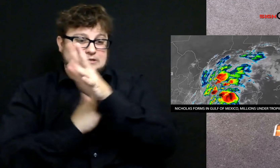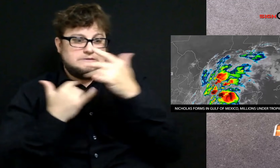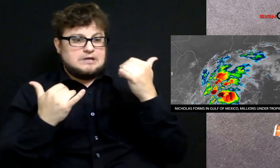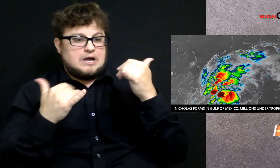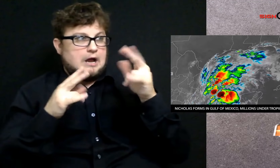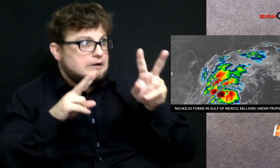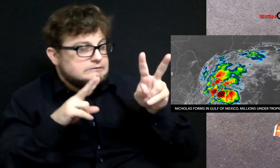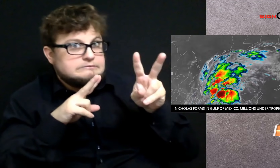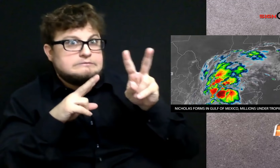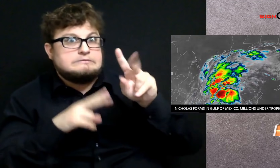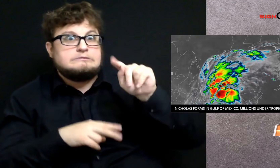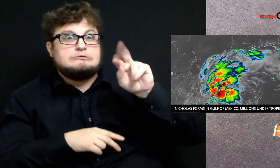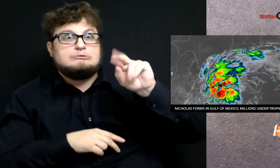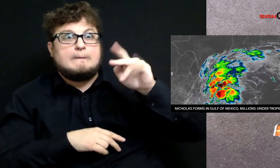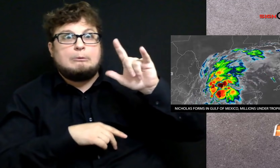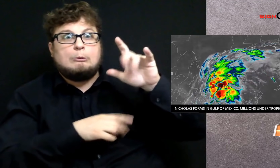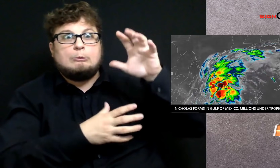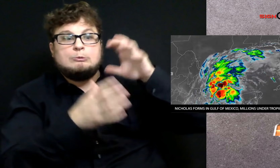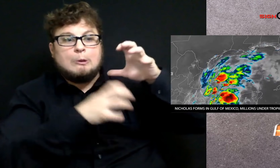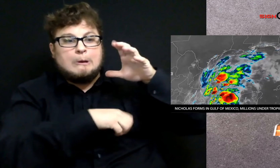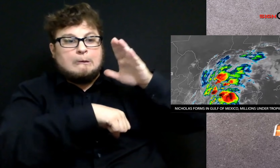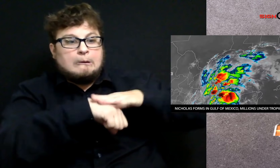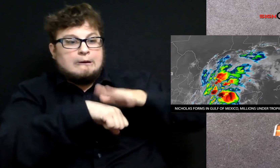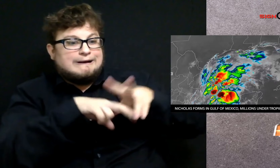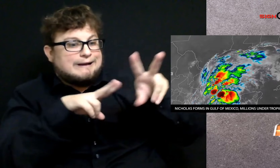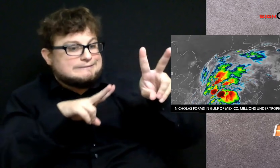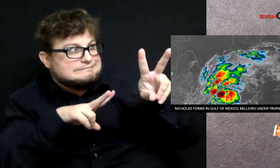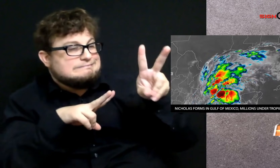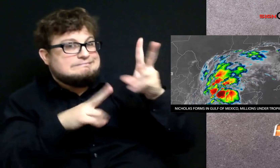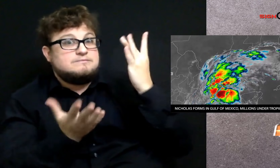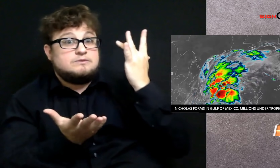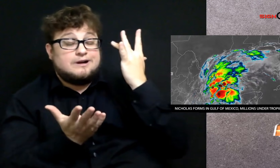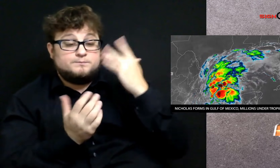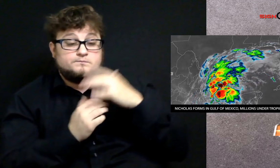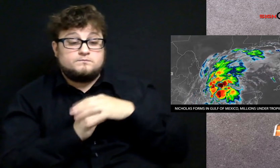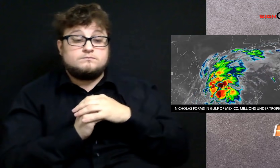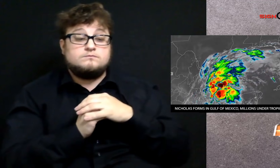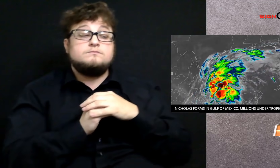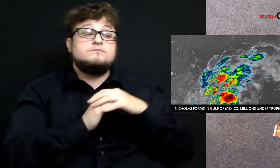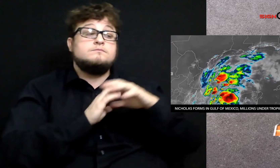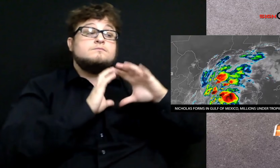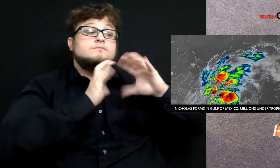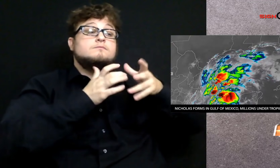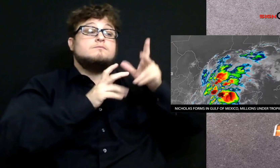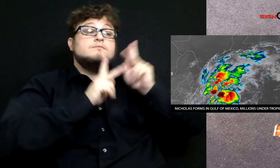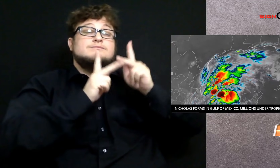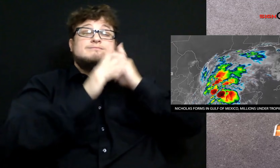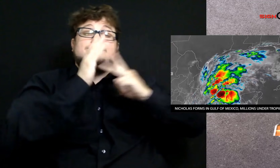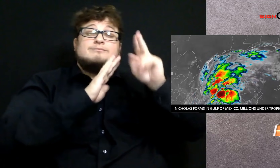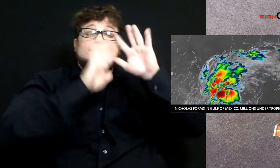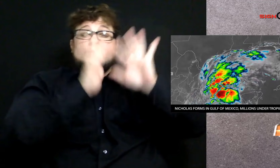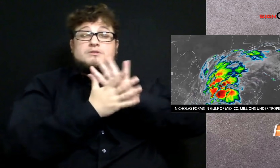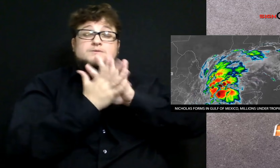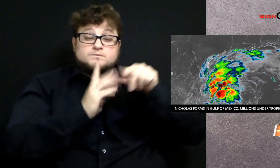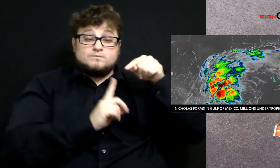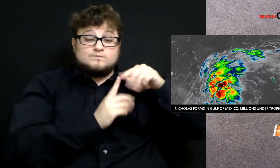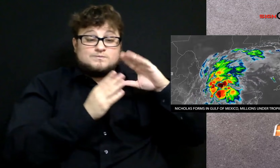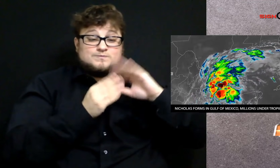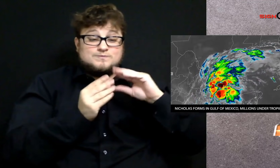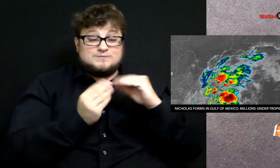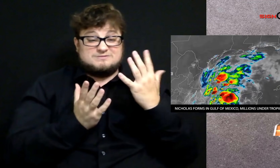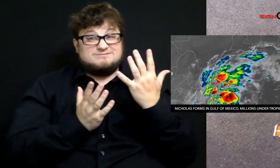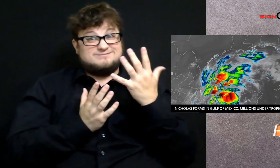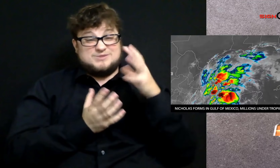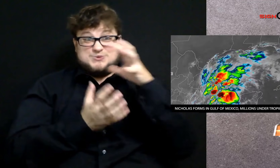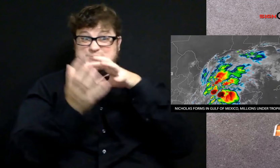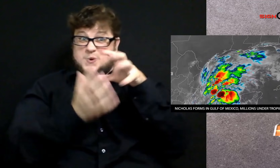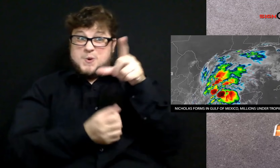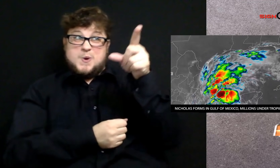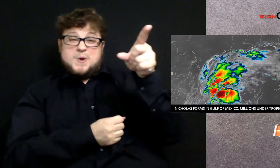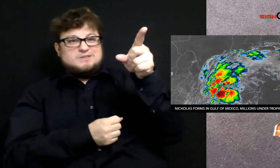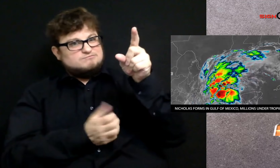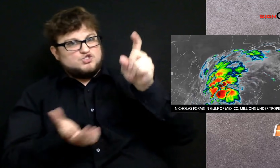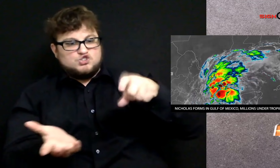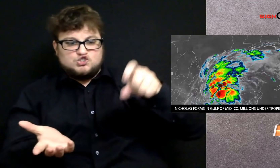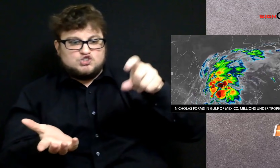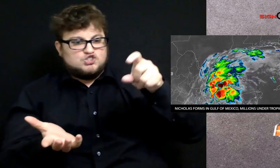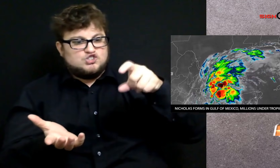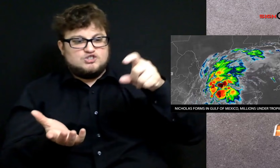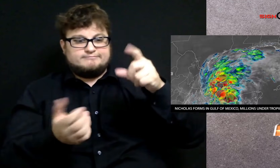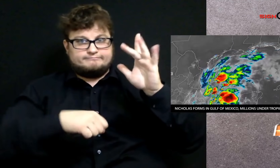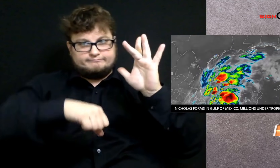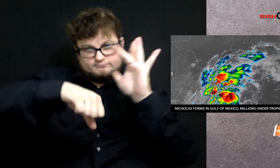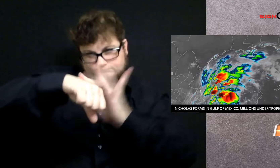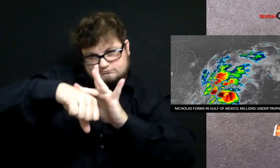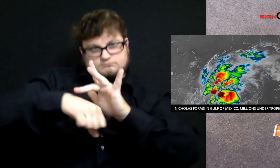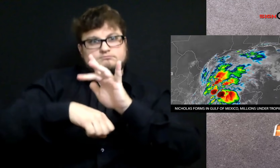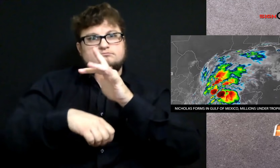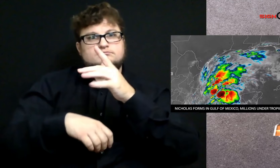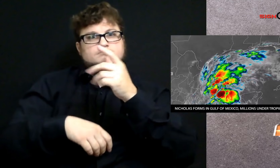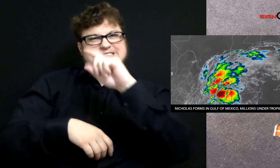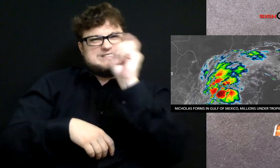and now millions of people along the Texas coastline are under a tropical storm warning